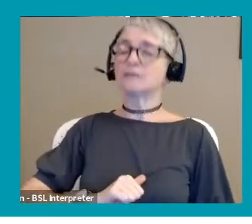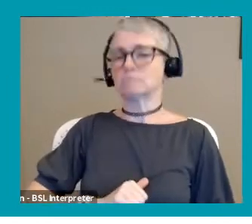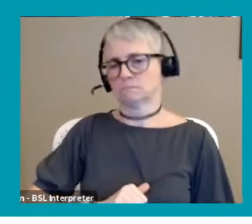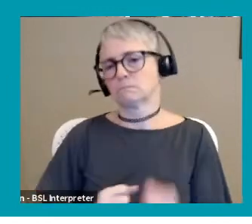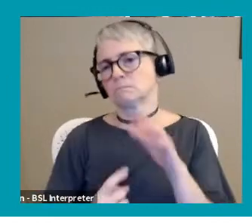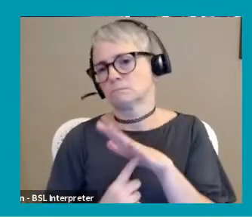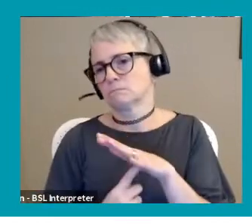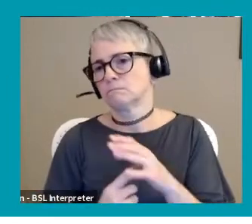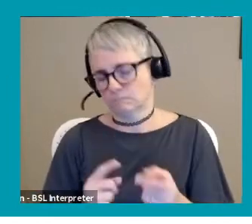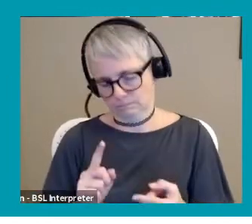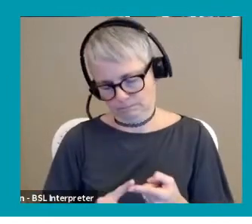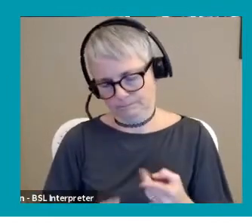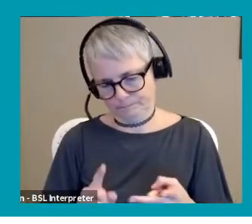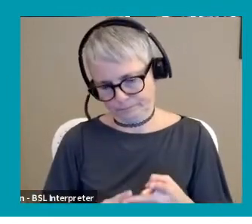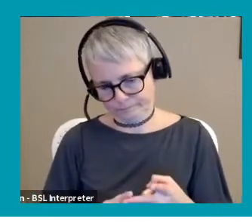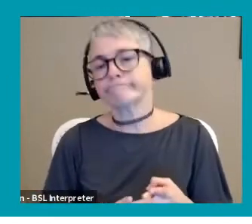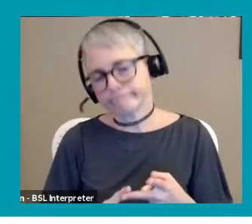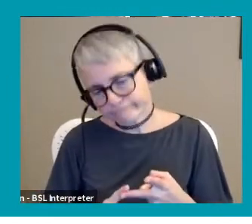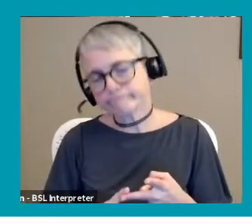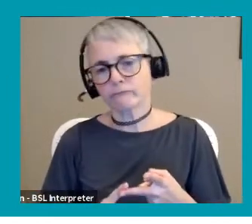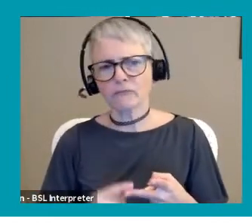I need an employer to communicate really well.